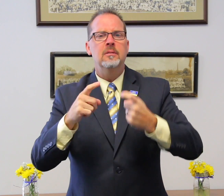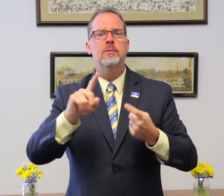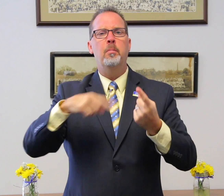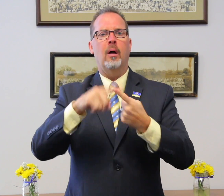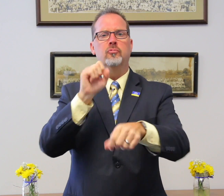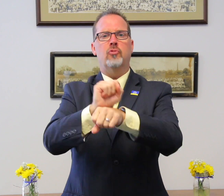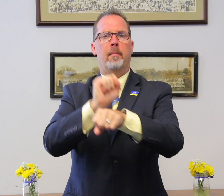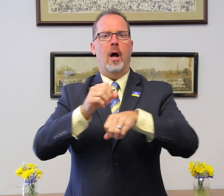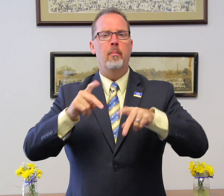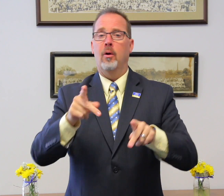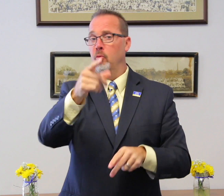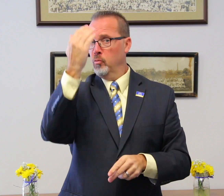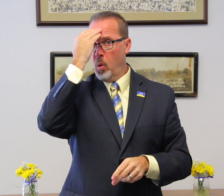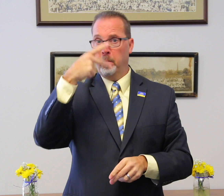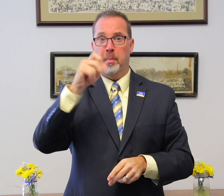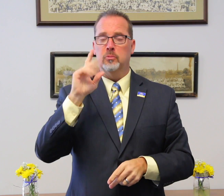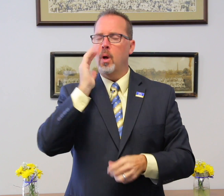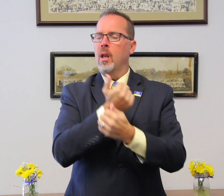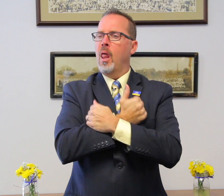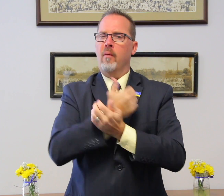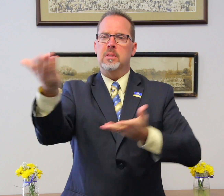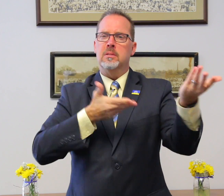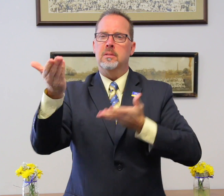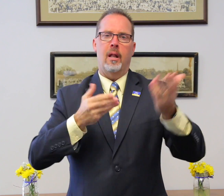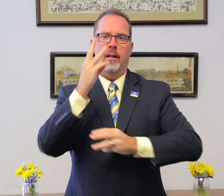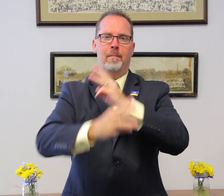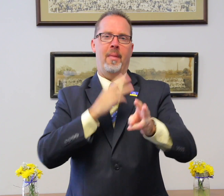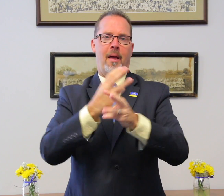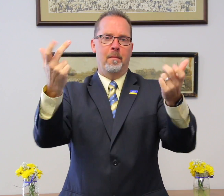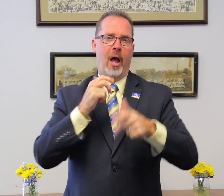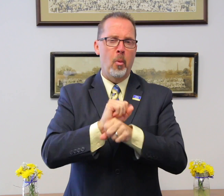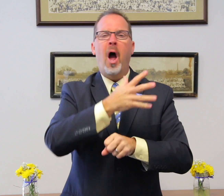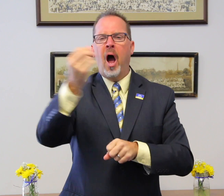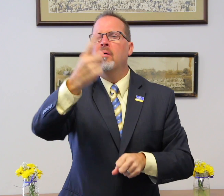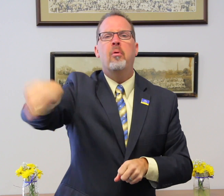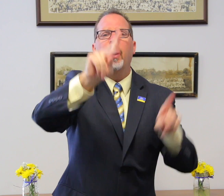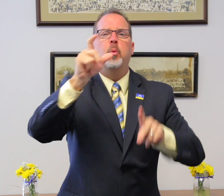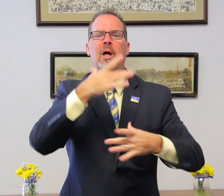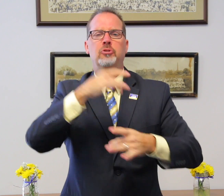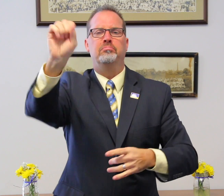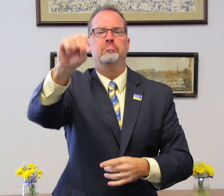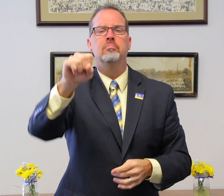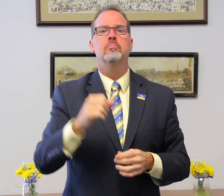so I wanted to make sure that everyone knows that, of course, we are always hiring. We look forward to the opportunity to